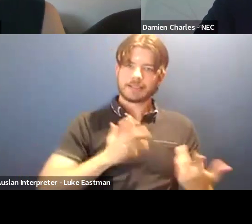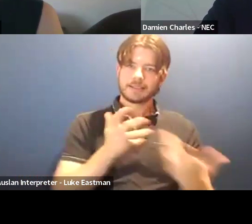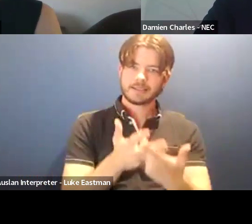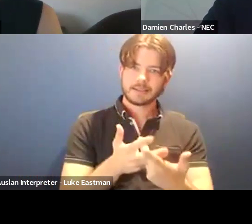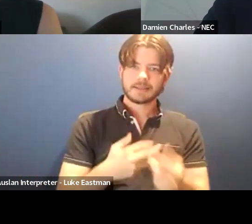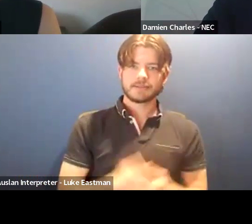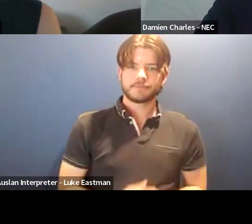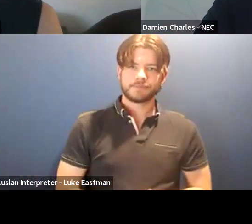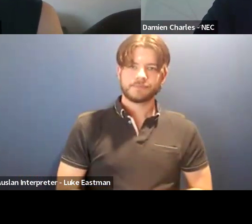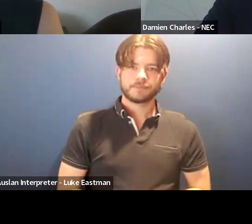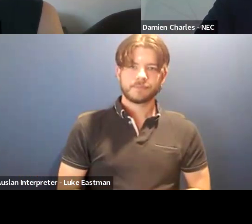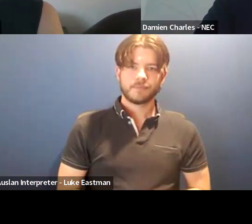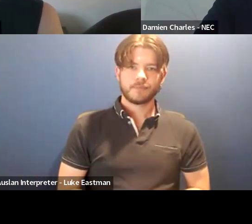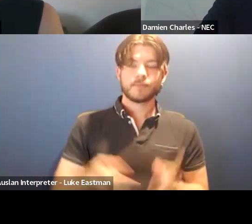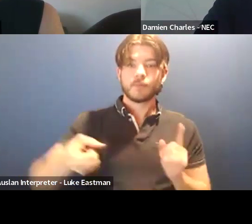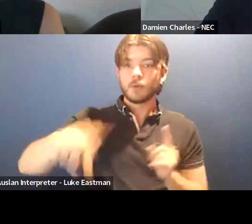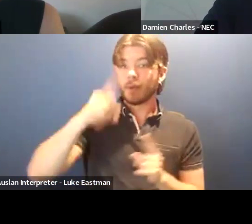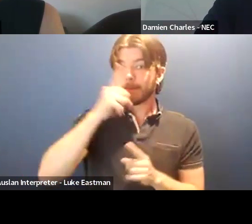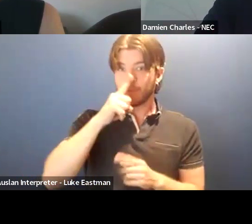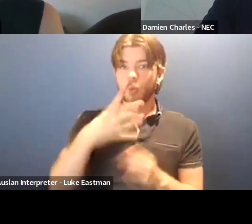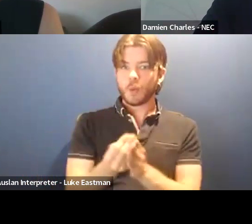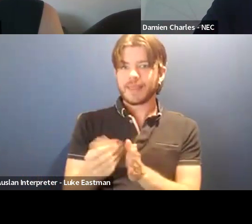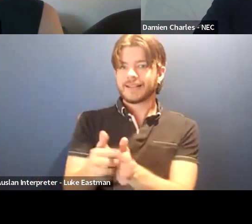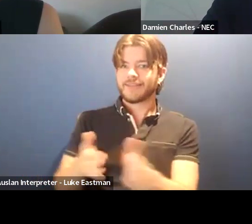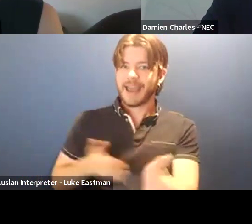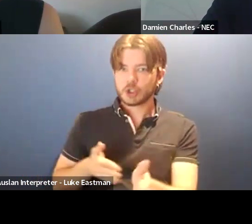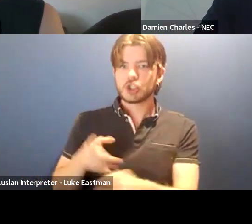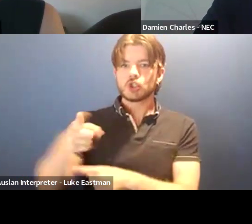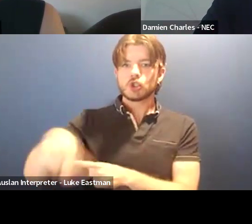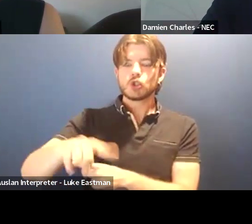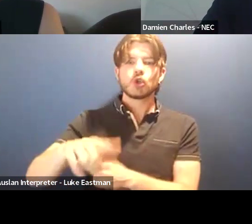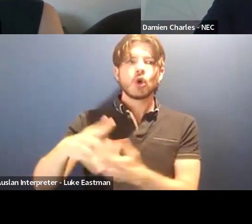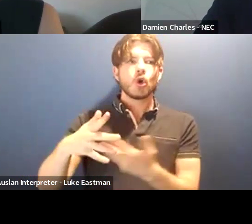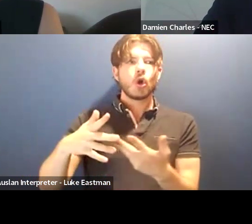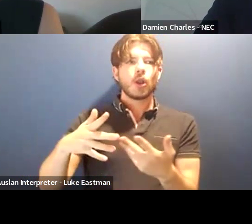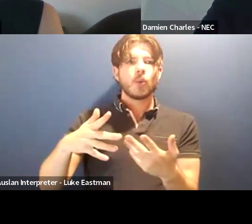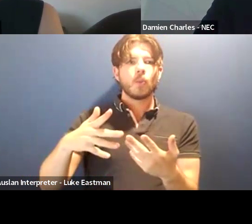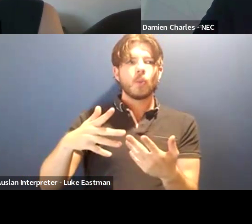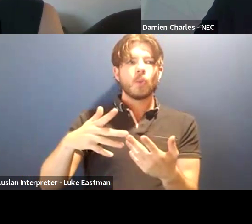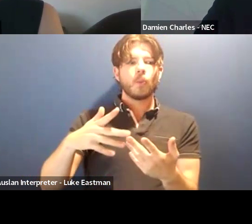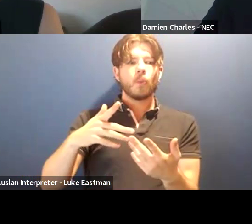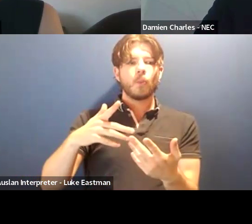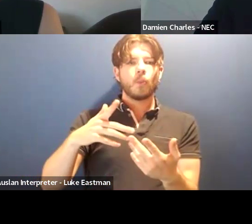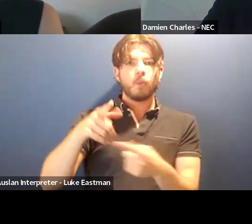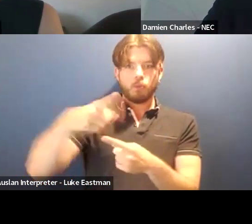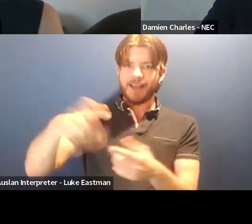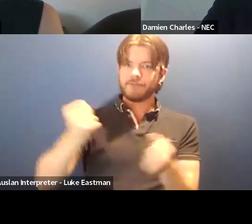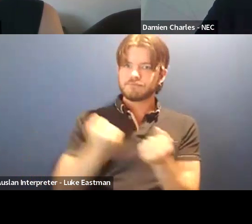know people with disadvantage have disadvantages that make that that provide barriers for them and if you